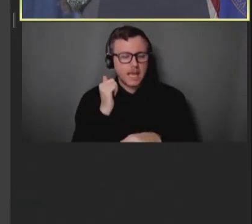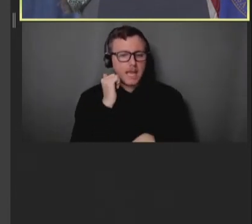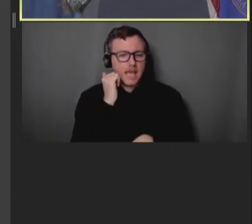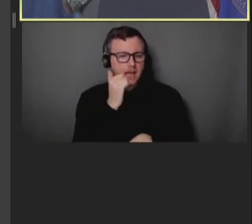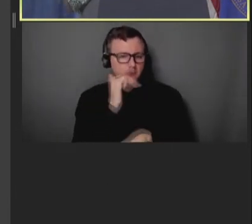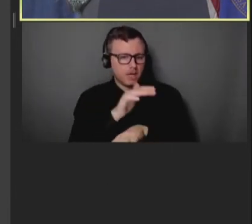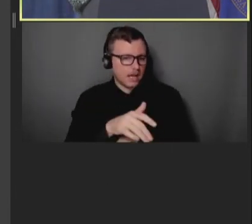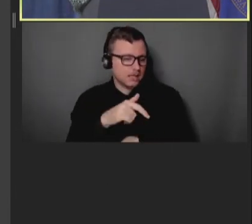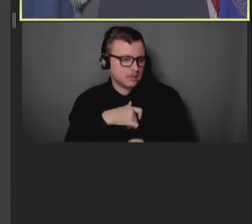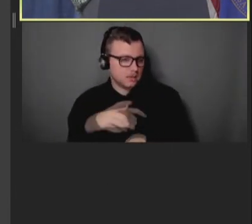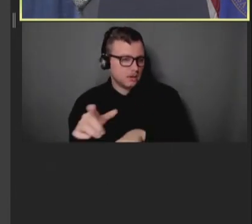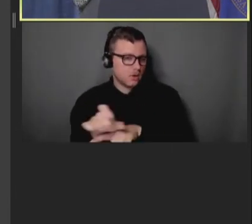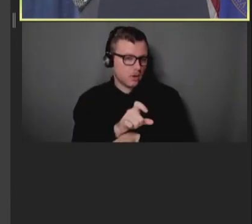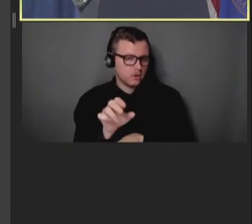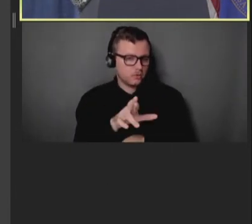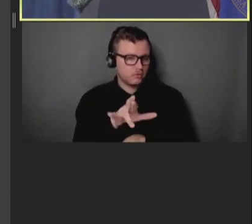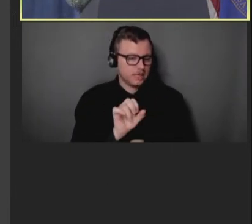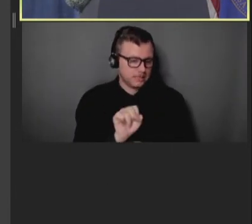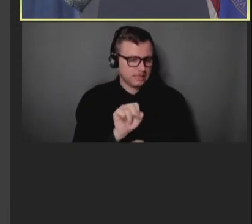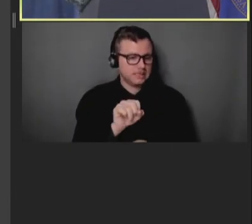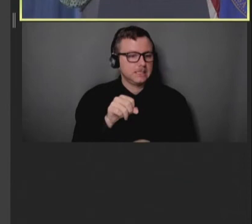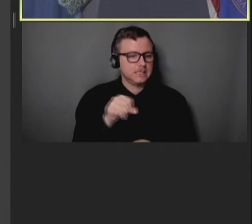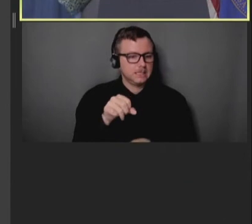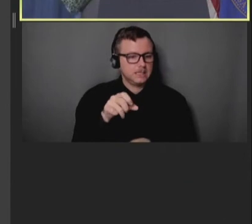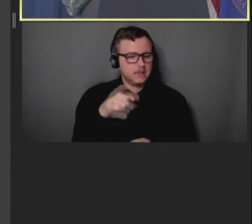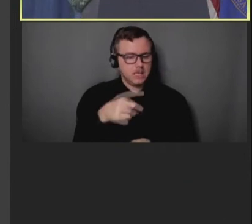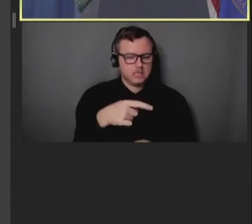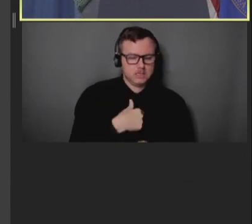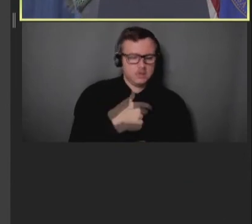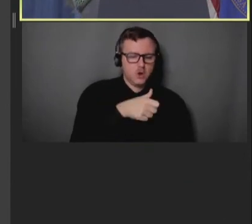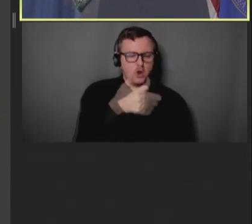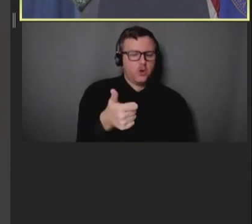one of my book club friends -- called Chris, who was the computer person, and said, Chris, this